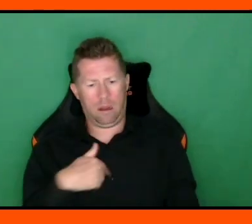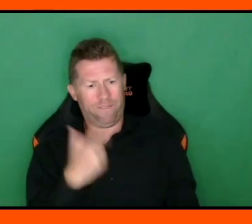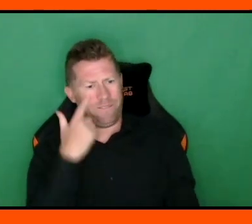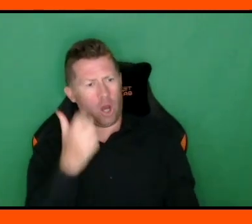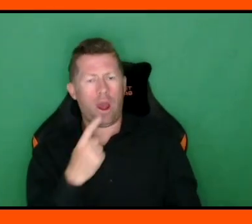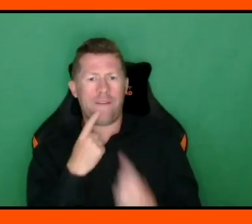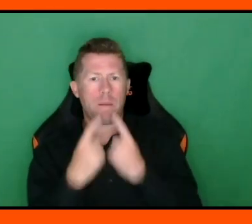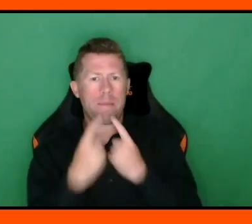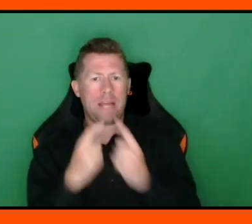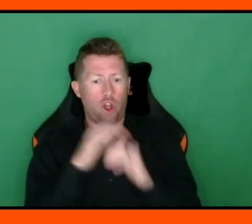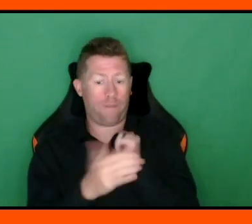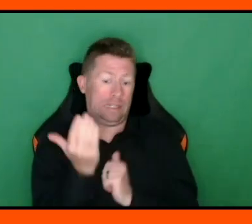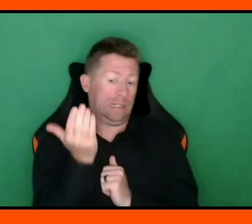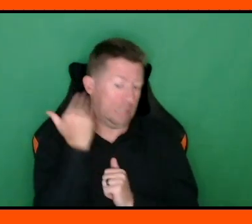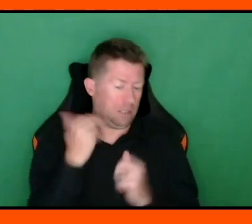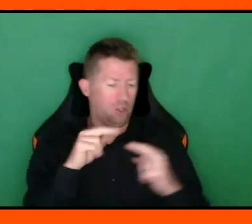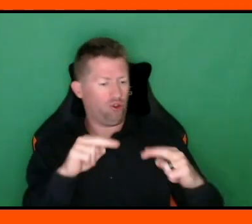about the recent reviews and consultations?